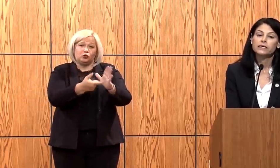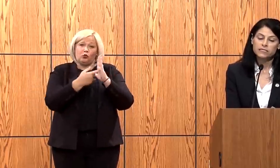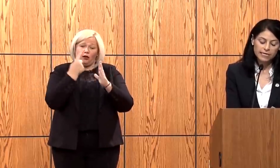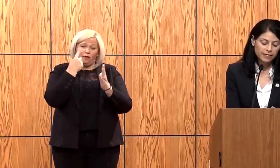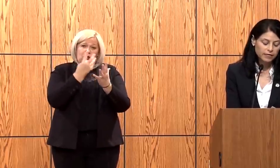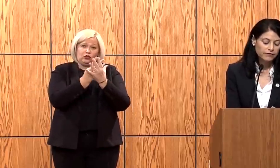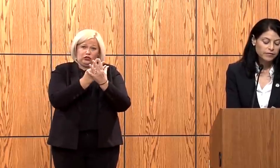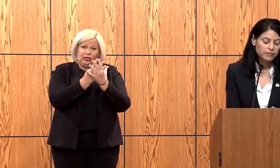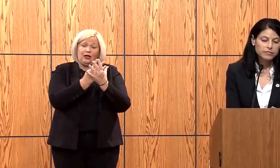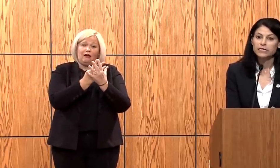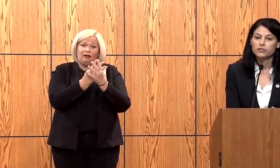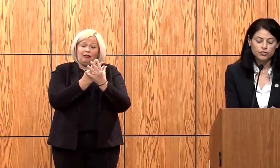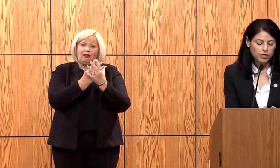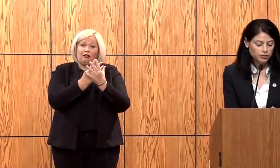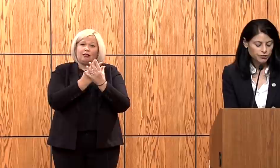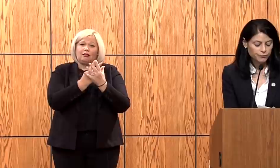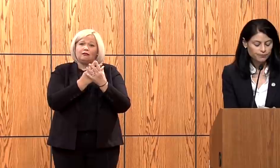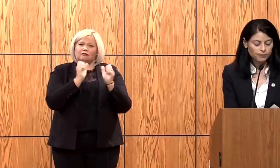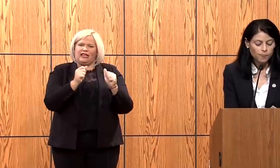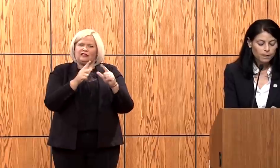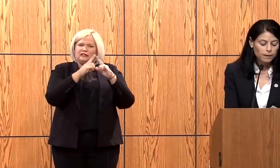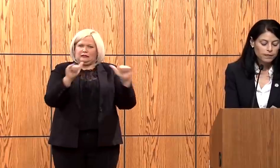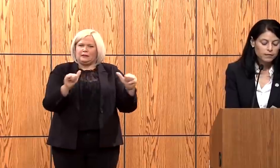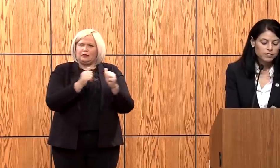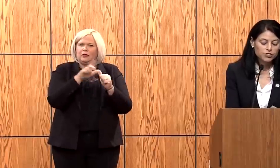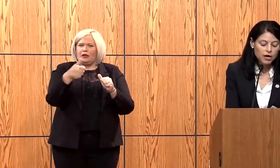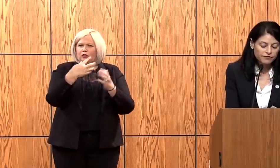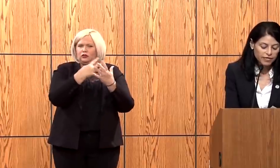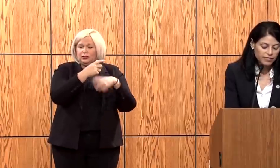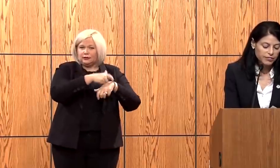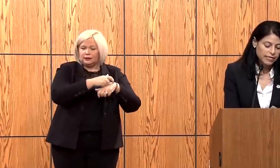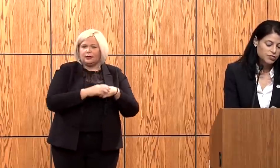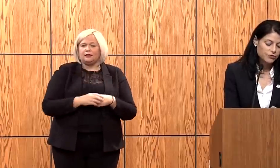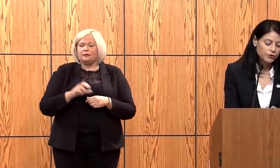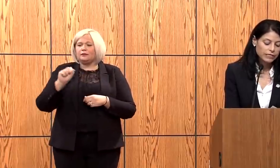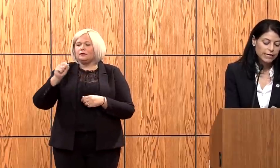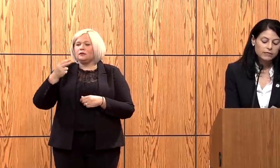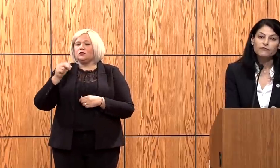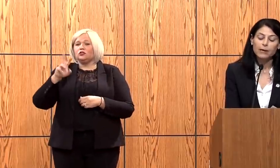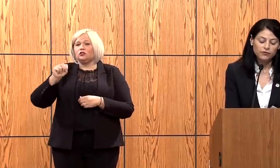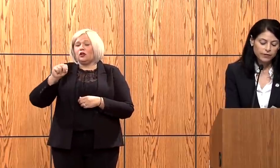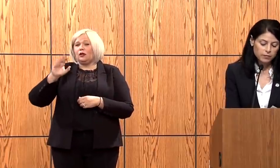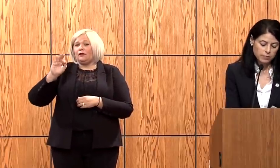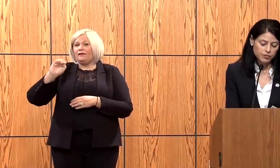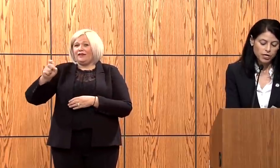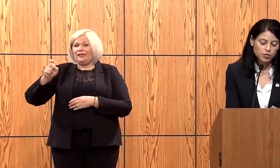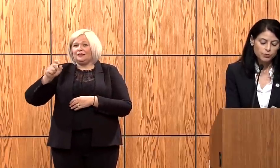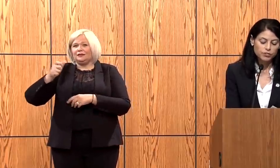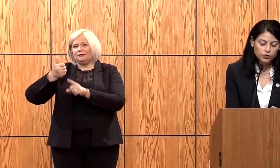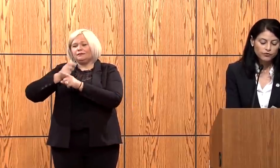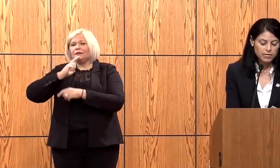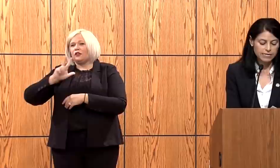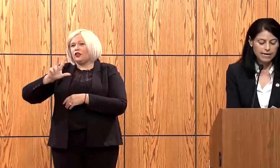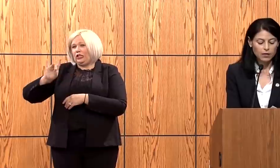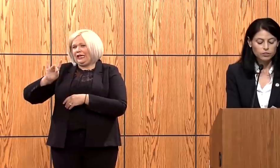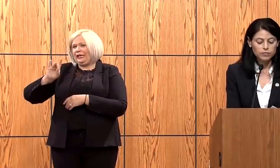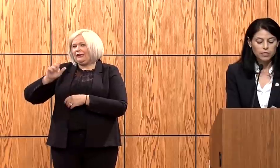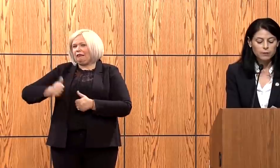DURING THE COMMISSION OF A FELONY OTHERWISE KNOWN AS FELONY FELONY OTHERWISE KNOWN AS FELONY FIREARM, A TWO YEAR MANDATORY FIREARM, A TWO YEAR MANDATORY PRISON SENTENCE TO BE SERVED PRISON SENTENCE TO BE SERVED CONSECUTIVE TO THE OTHERS